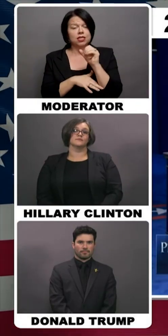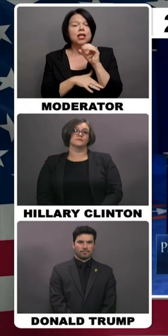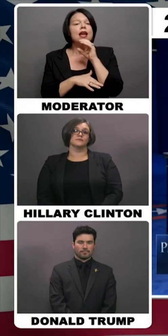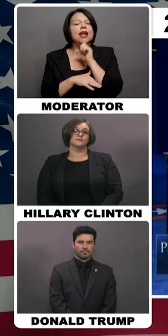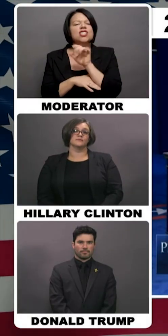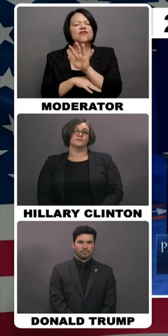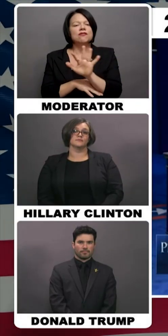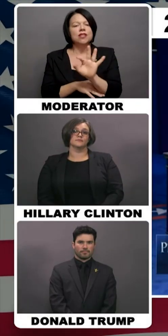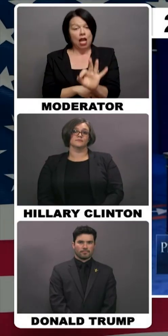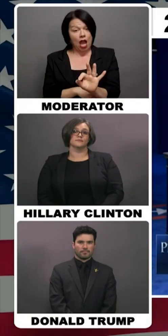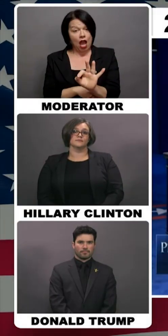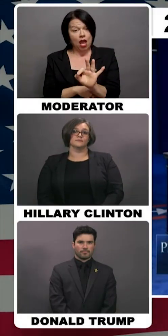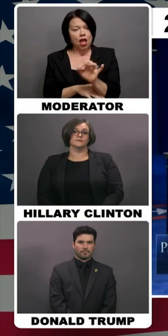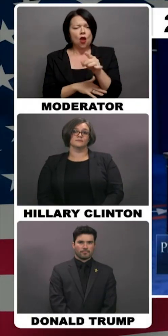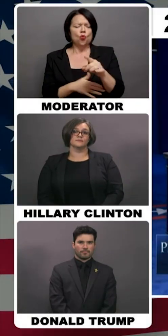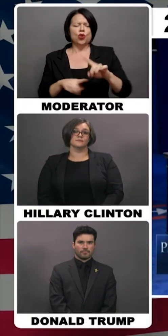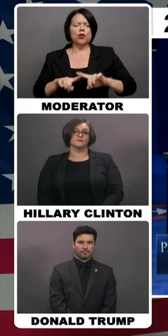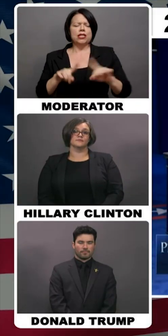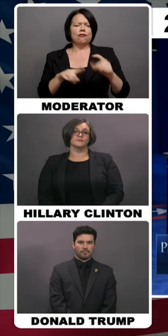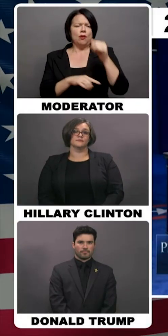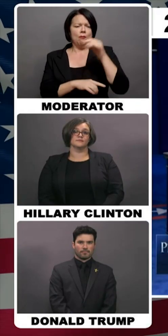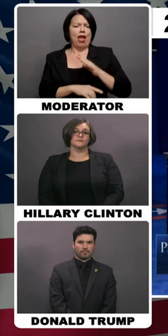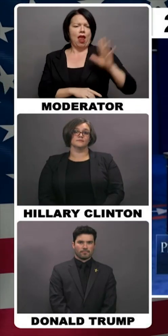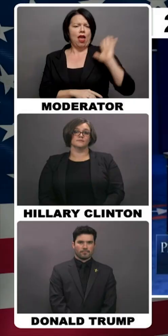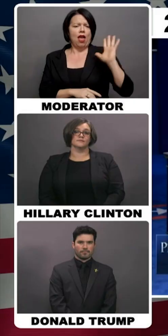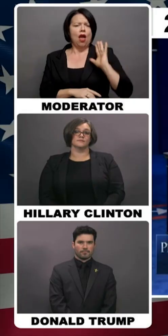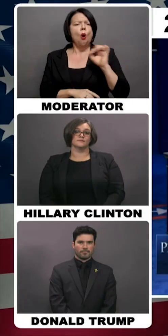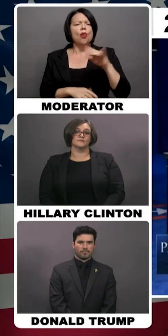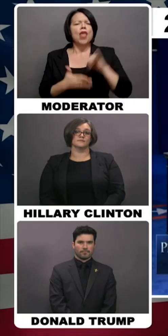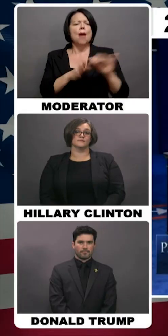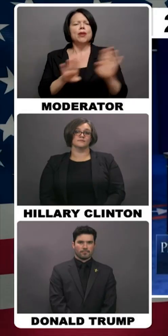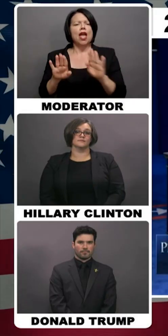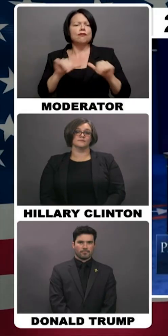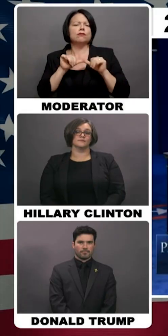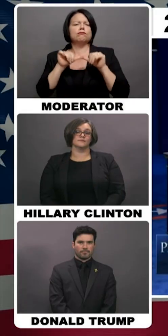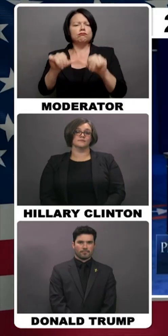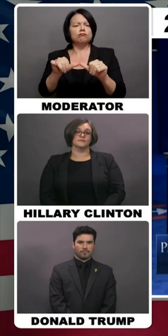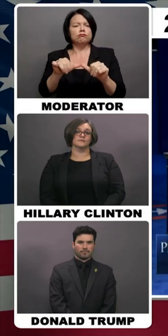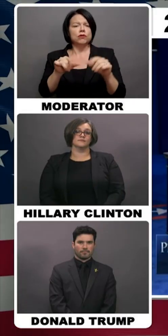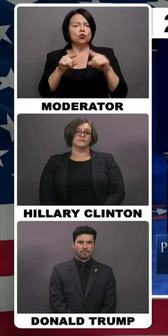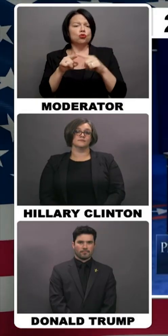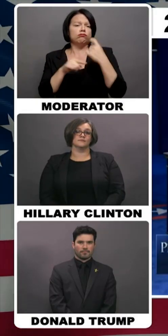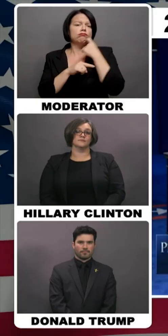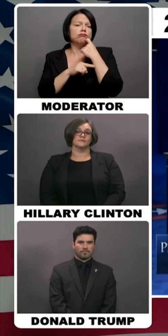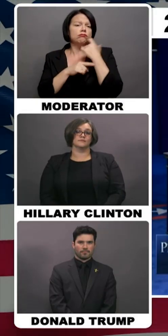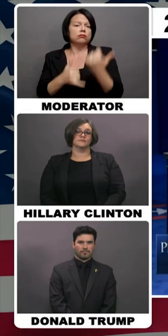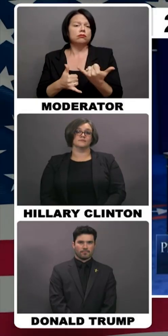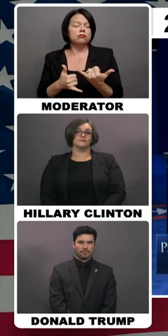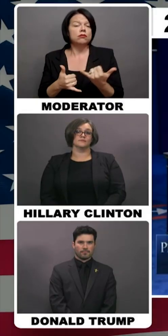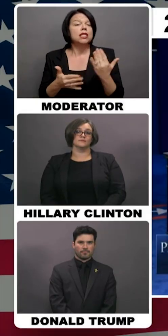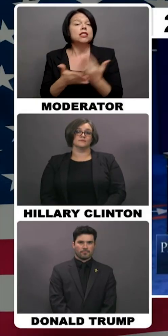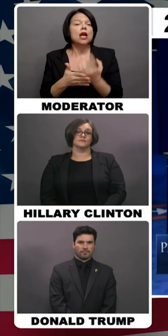were you a different man or did that behavior continue until just recently? And you have two minutes for this.